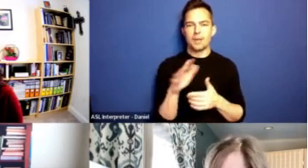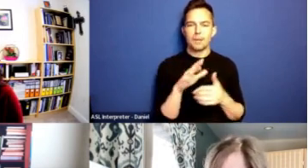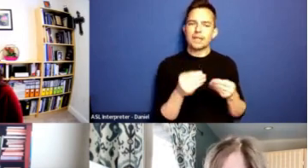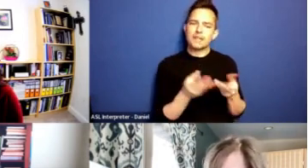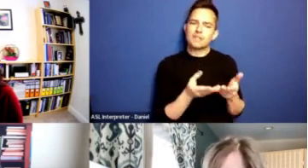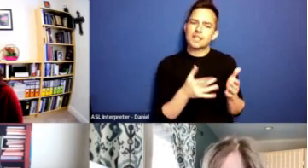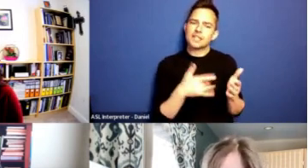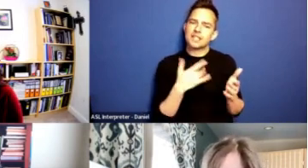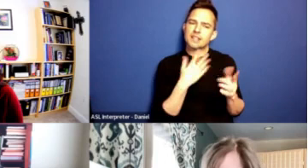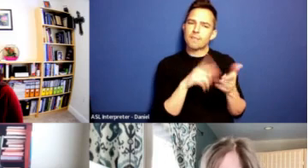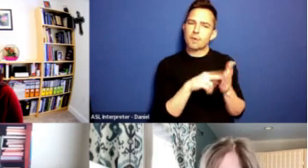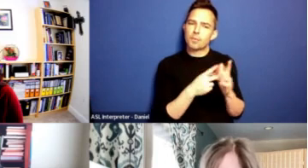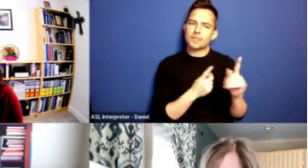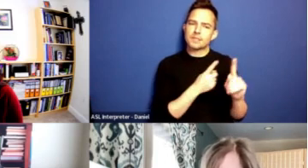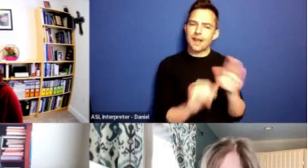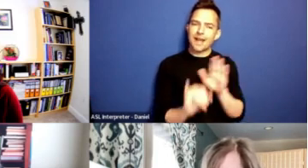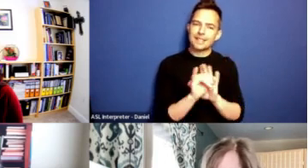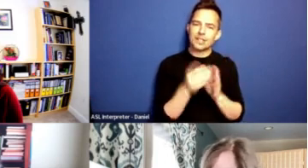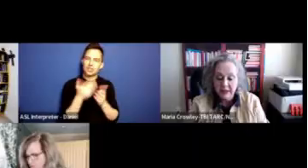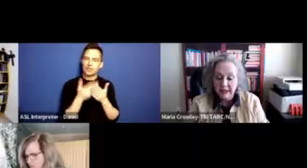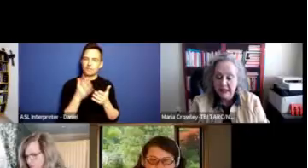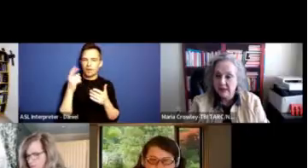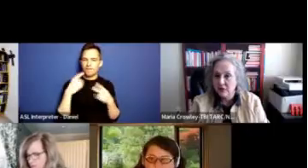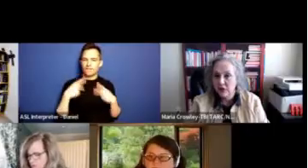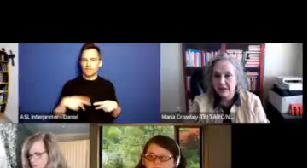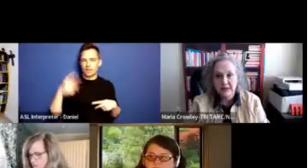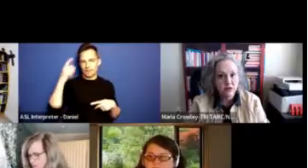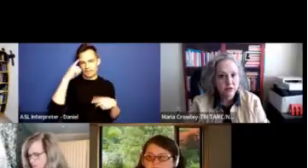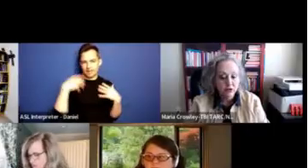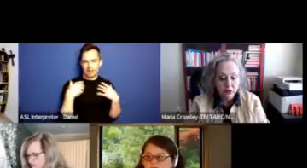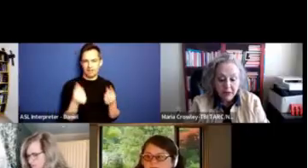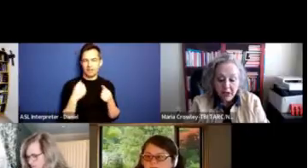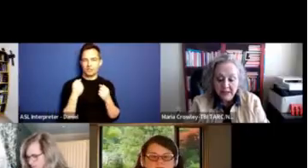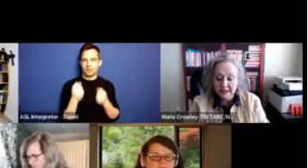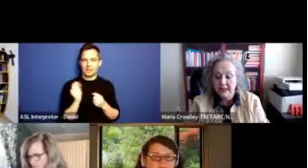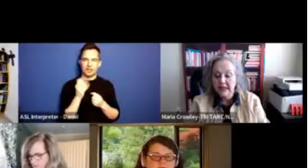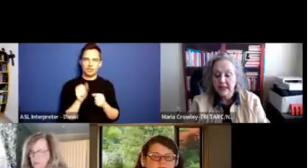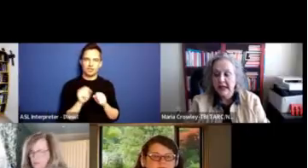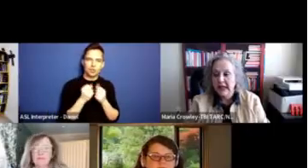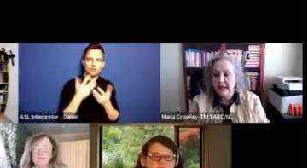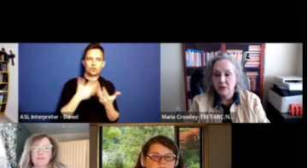an identity. It's good for our physical and mental health. It strengthens our social bonds and